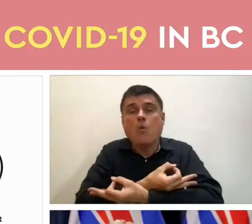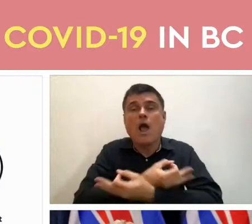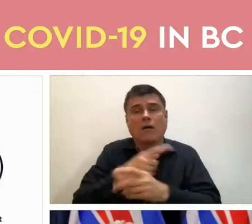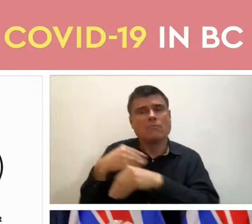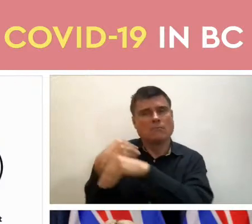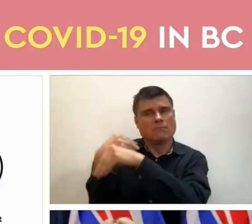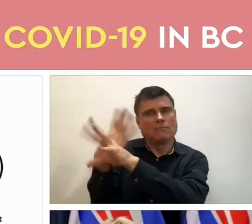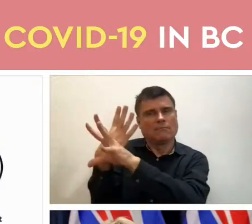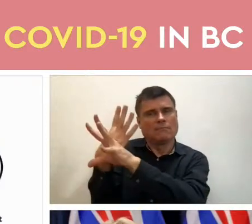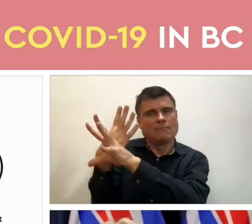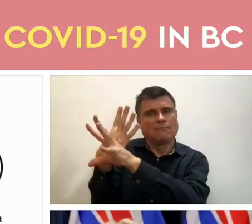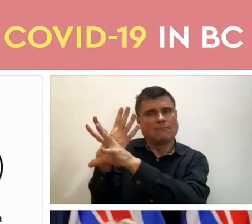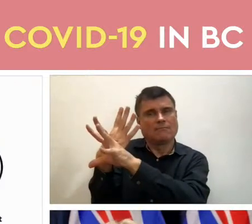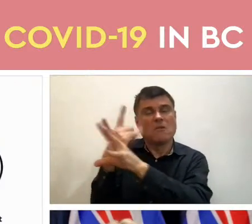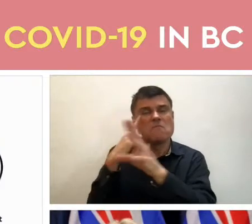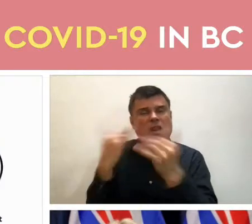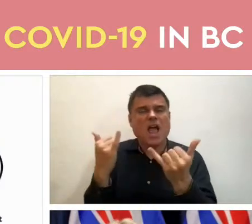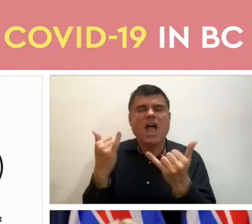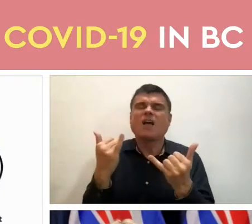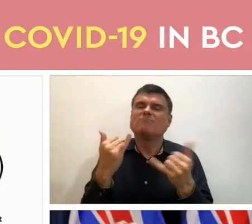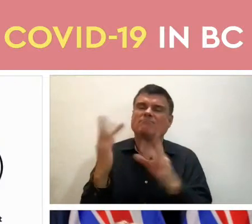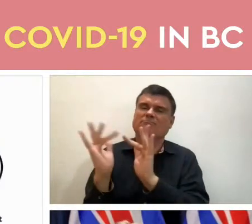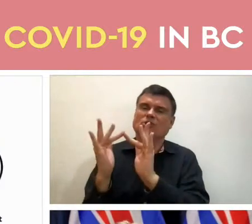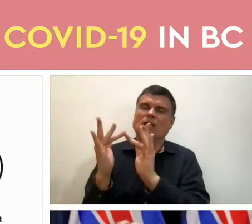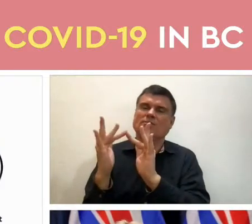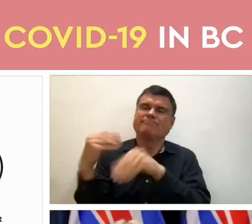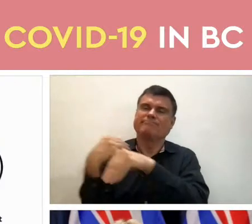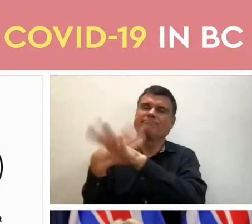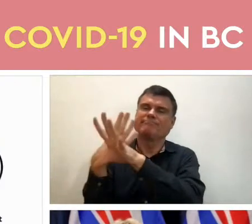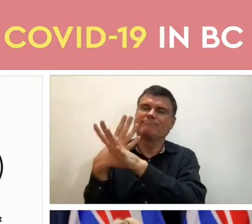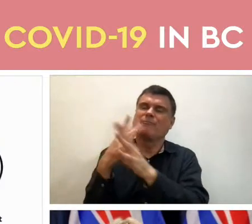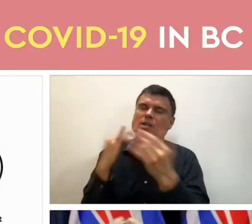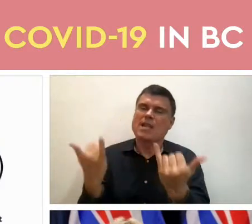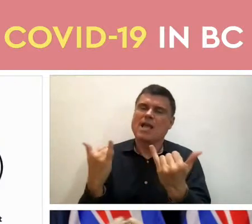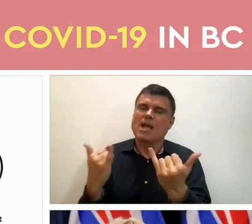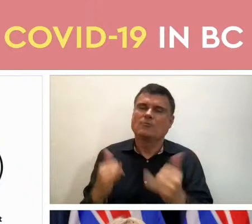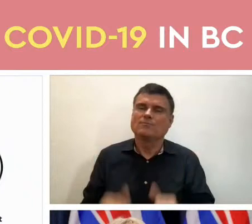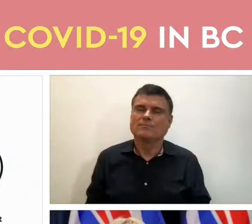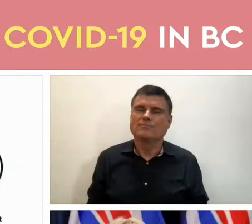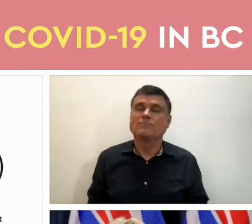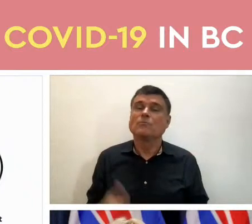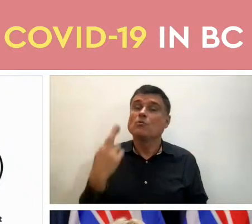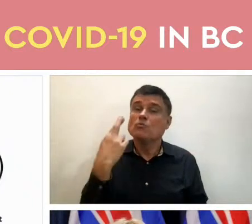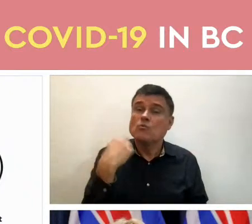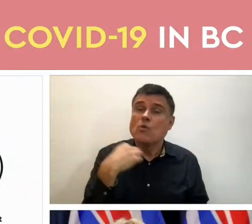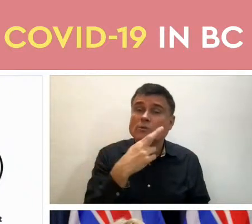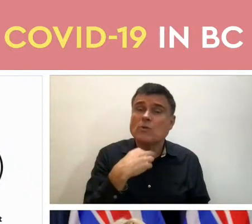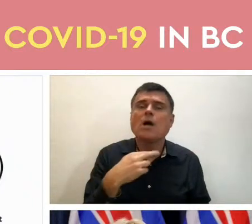Restaurants will continue to be able to operate with the meal service that we know is